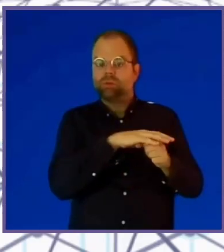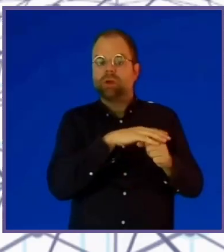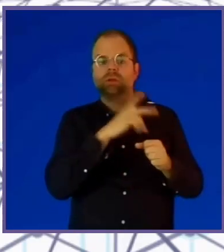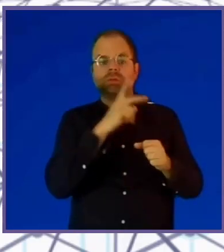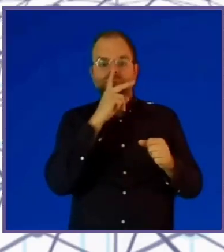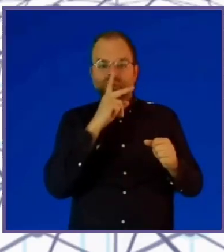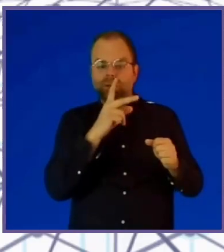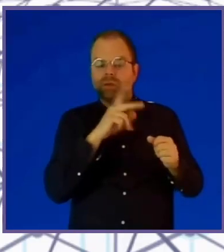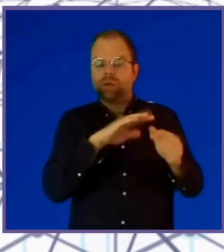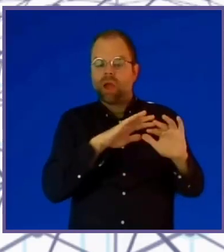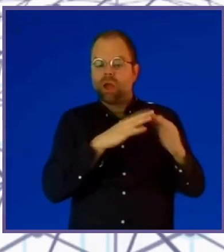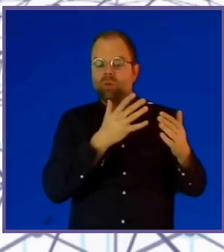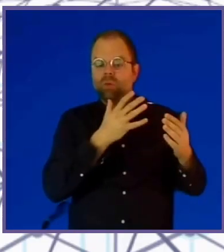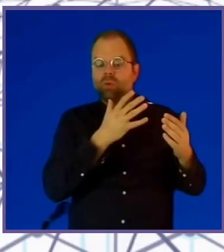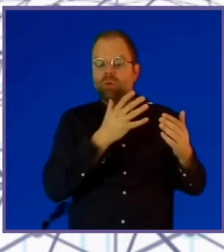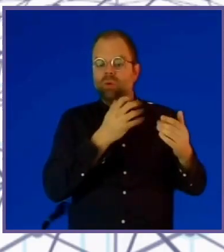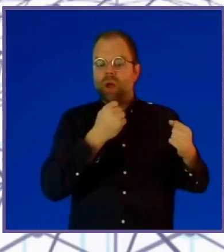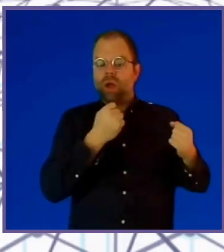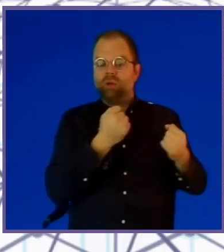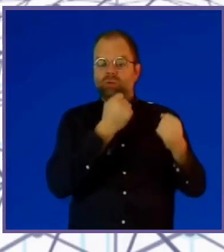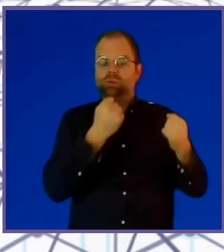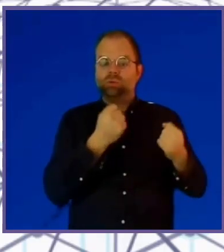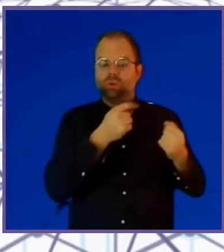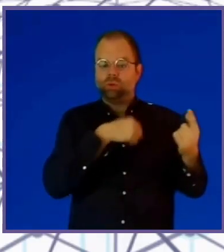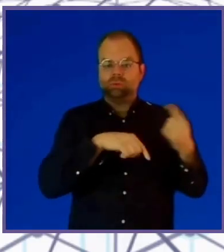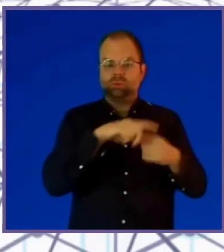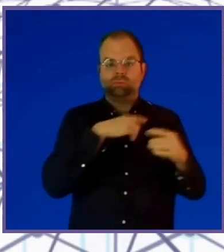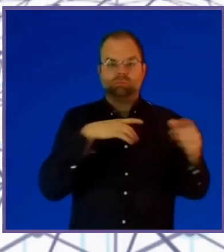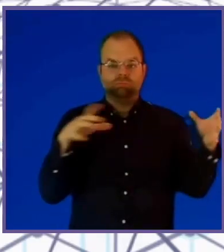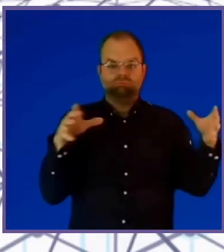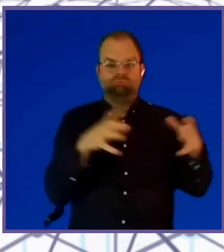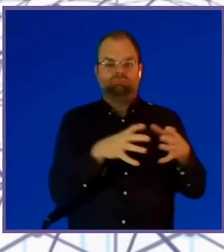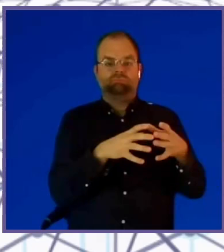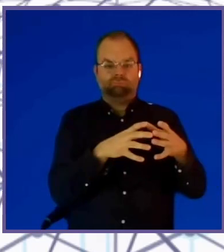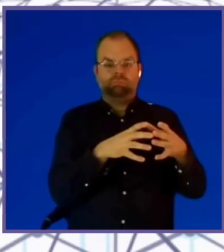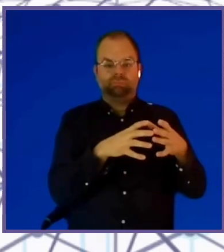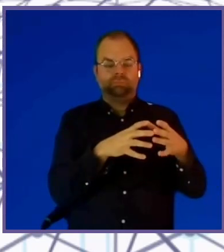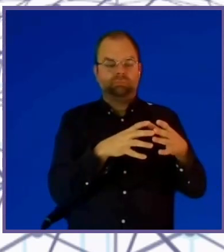I'm not embedded in the research team with GDI Huff and act as a researcher with the